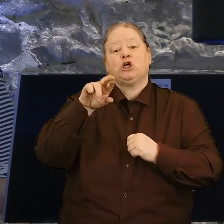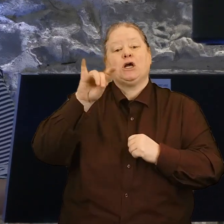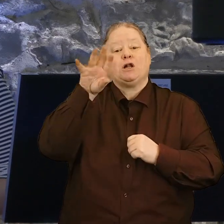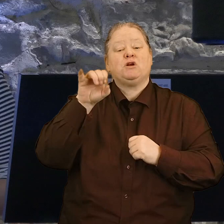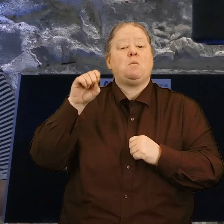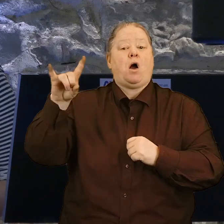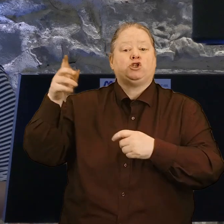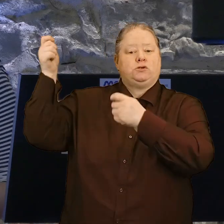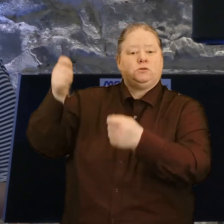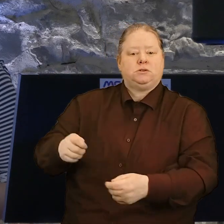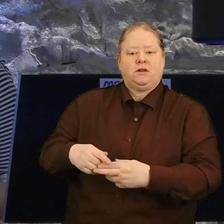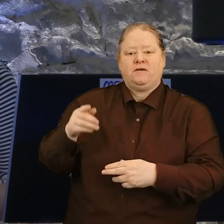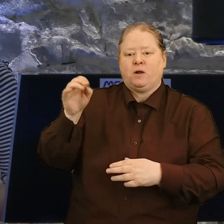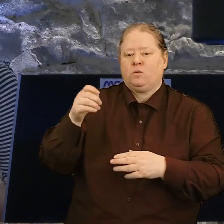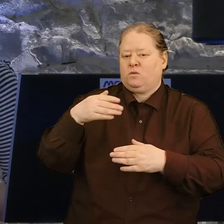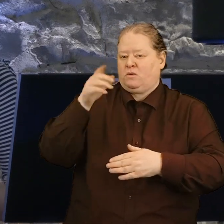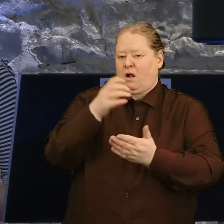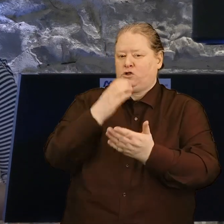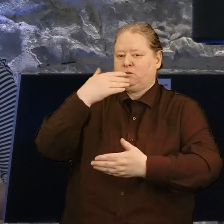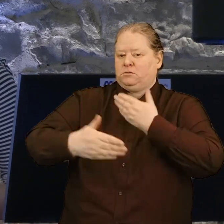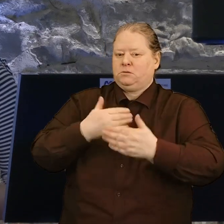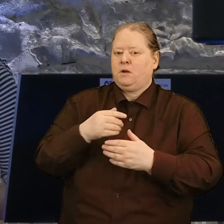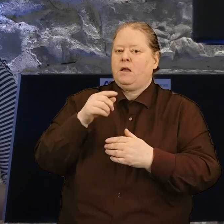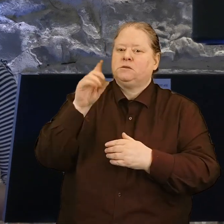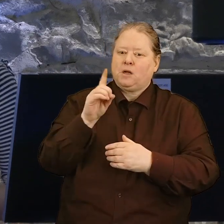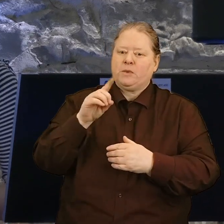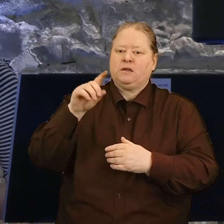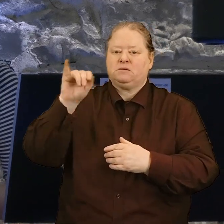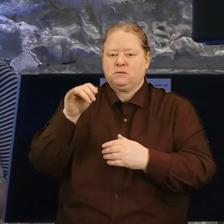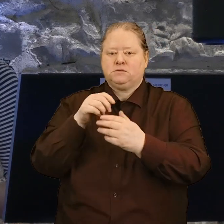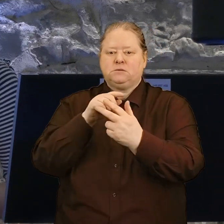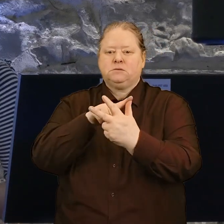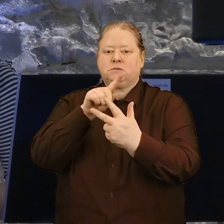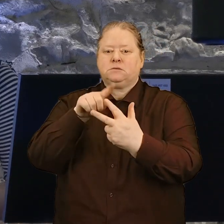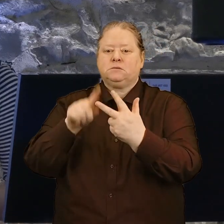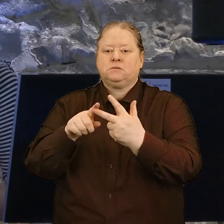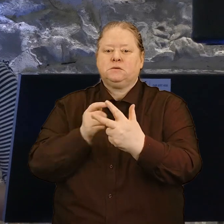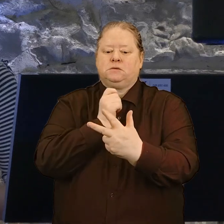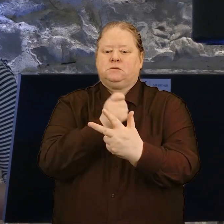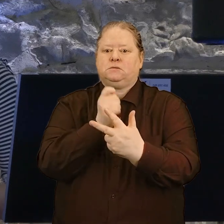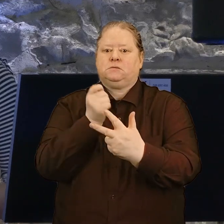fellows of the college gave speeches, William Stokes, Sir Dominic Corrigan and John Thomas Banks. All three would be recognized with subscription commissioned